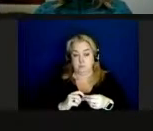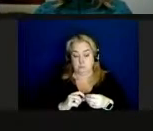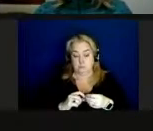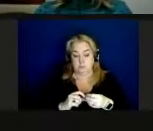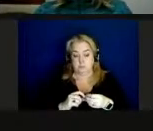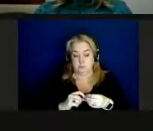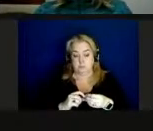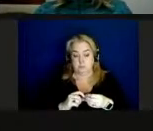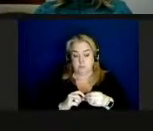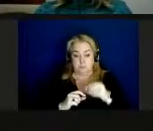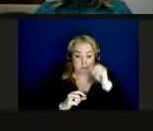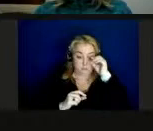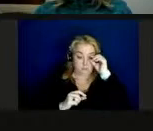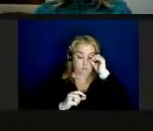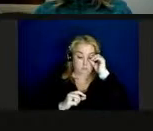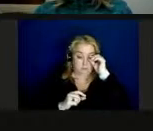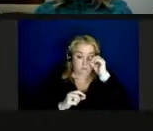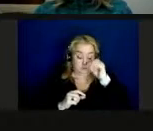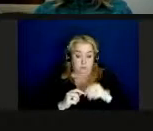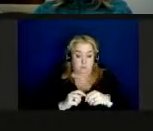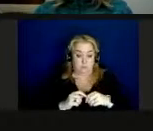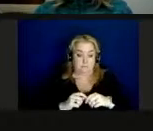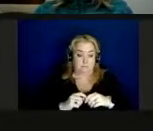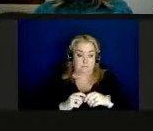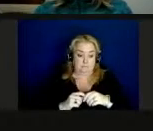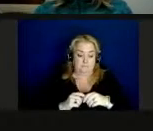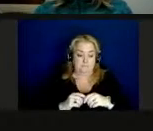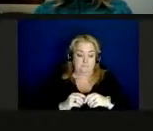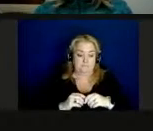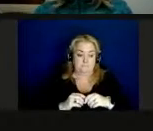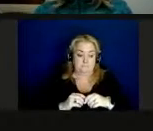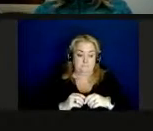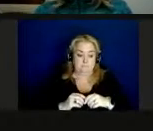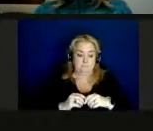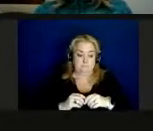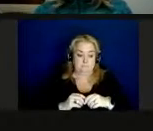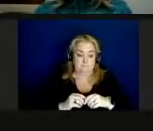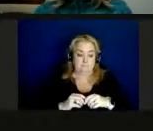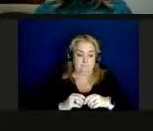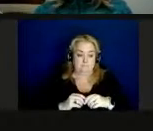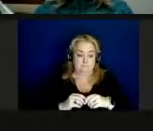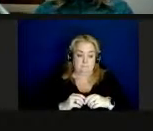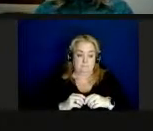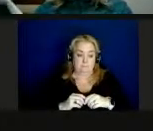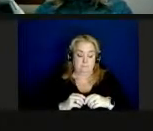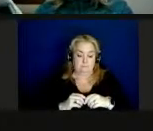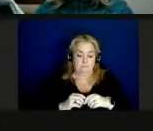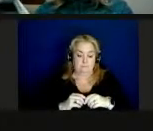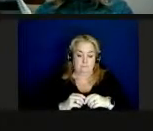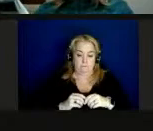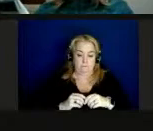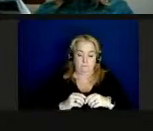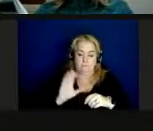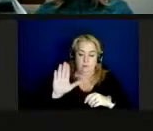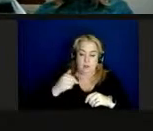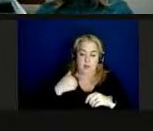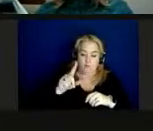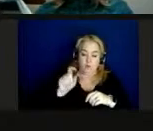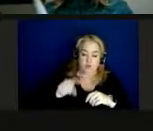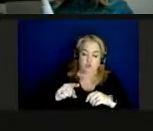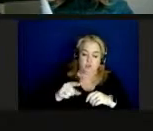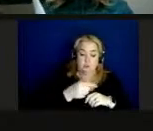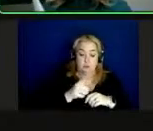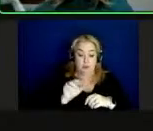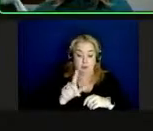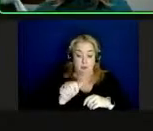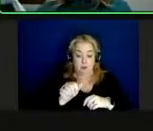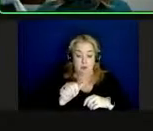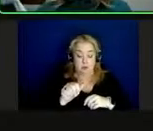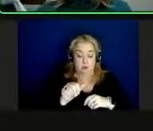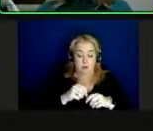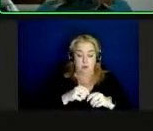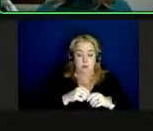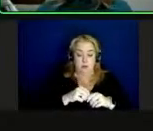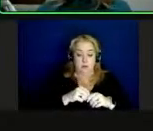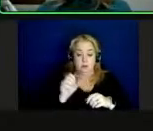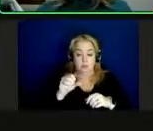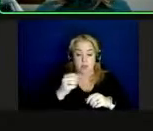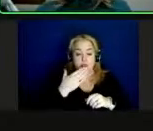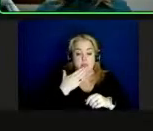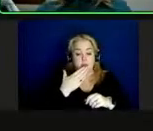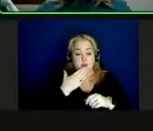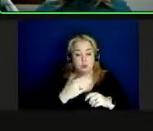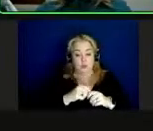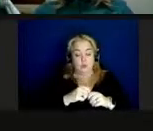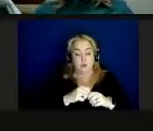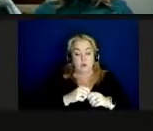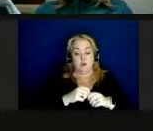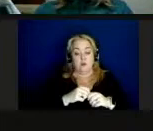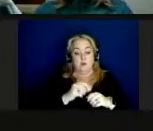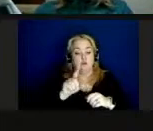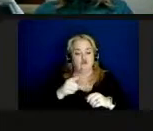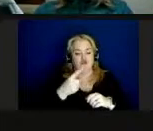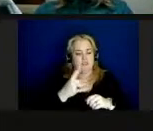AN OPTION.